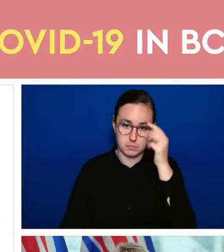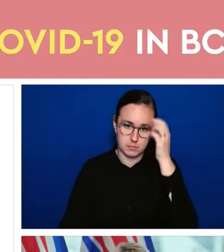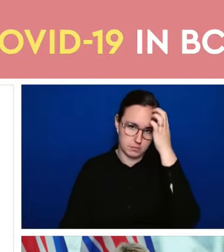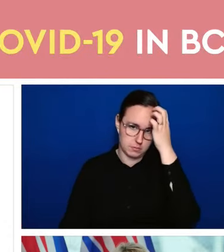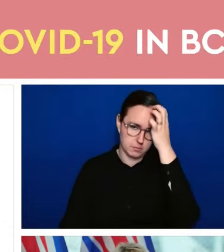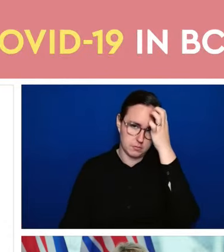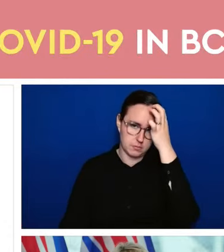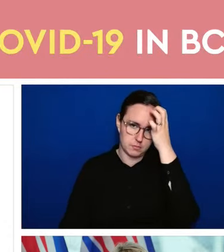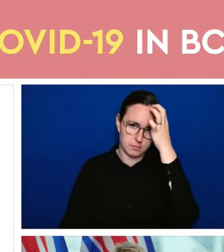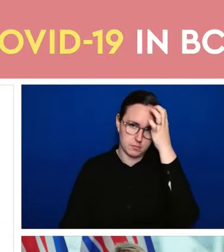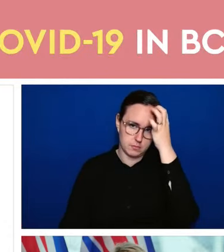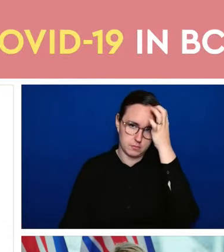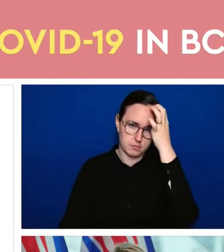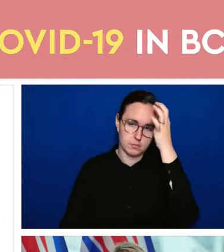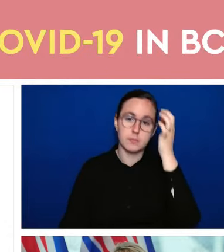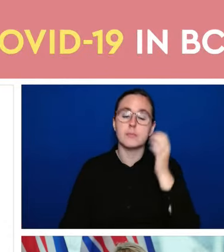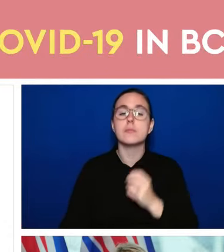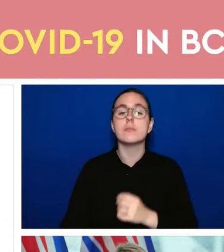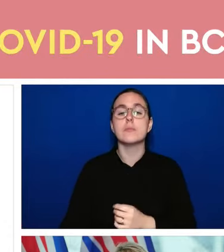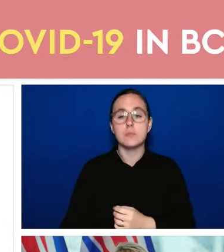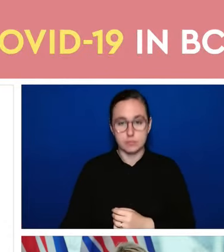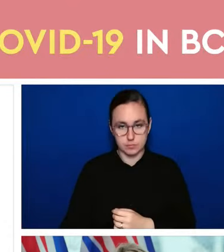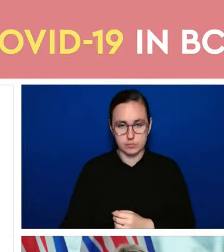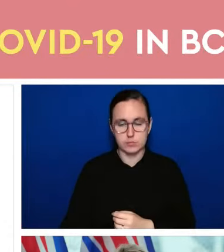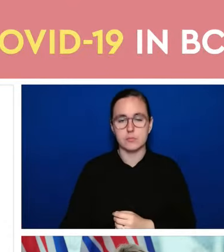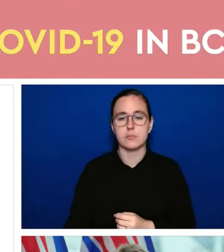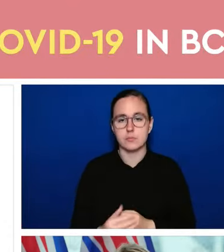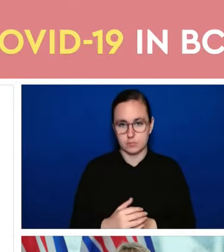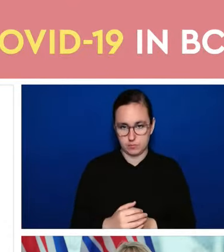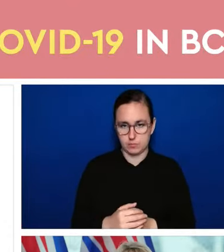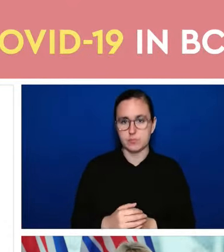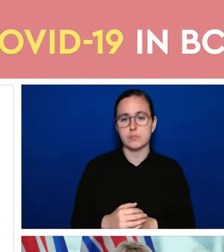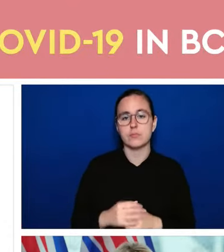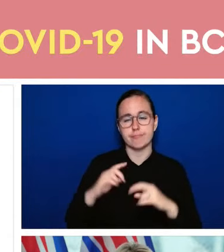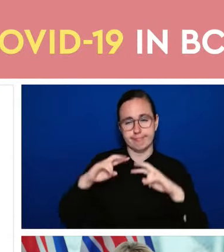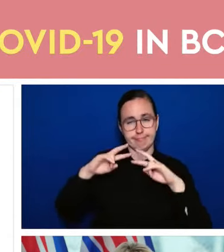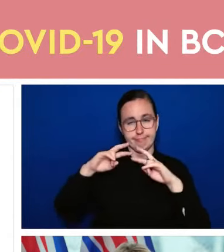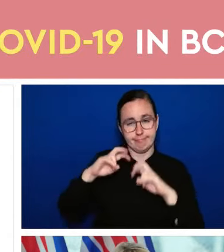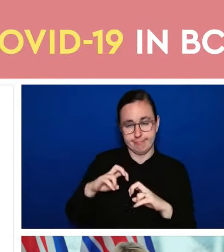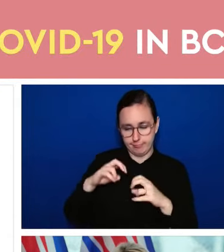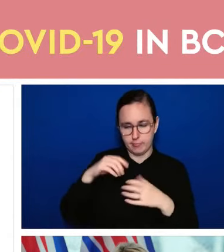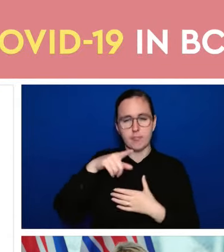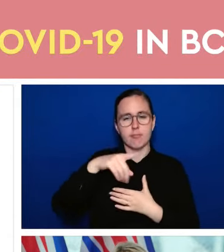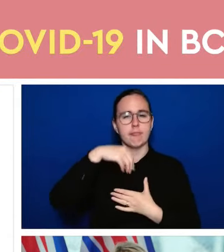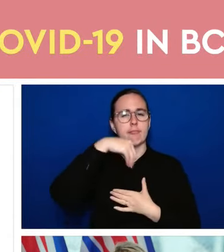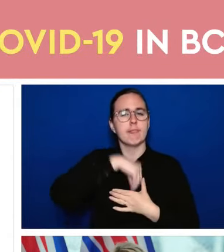of our new system the cell mediated immunity remains strong